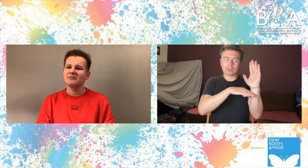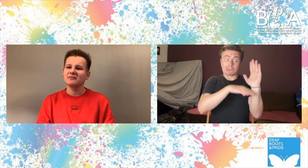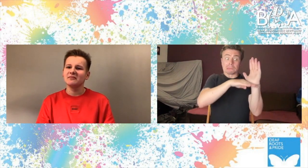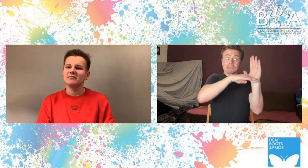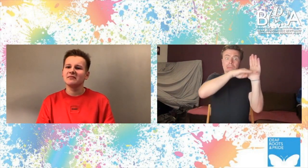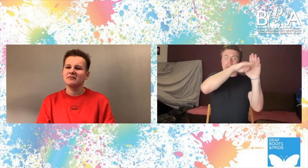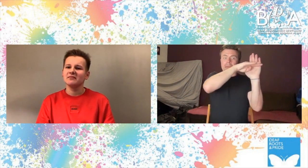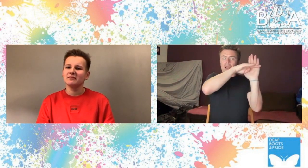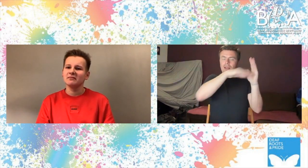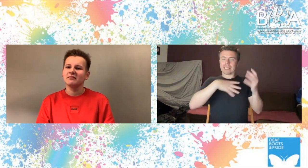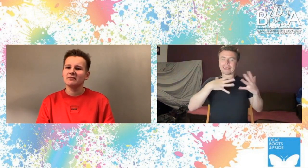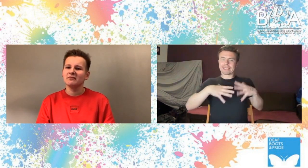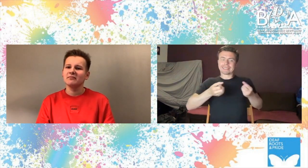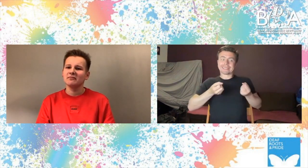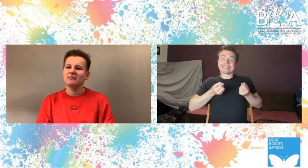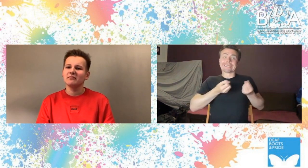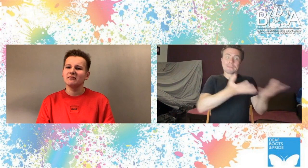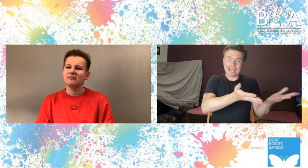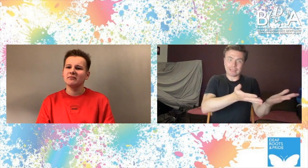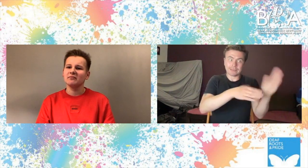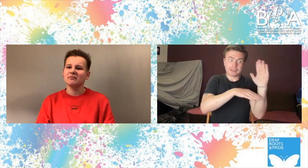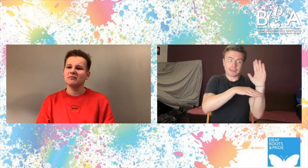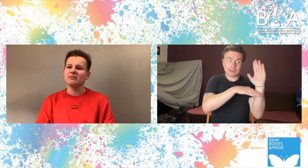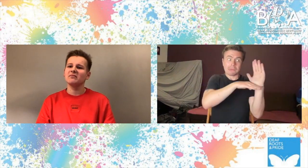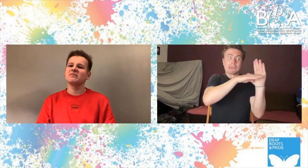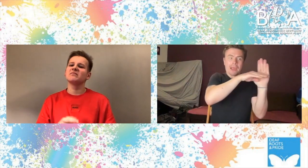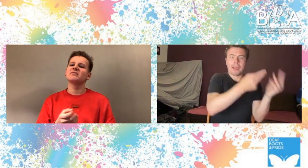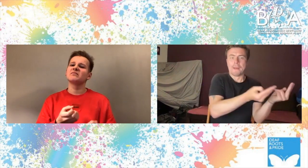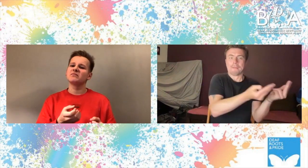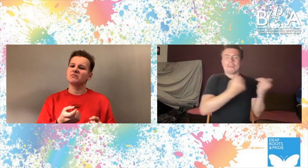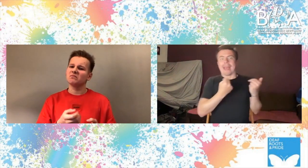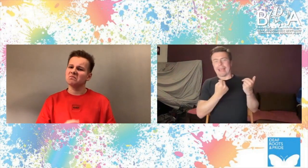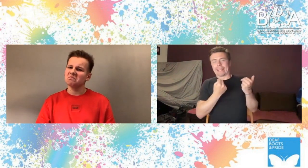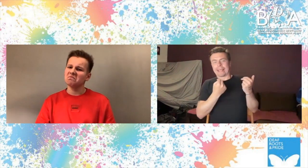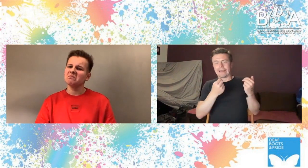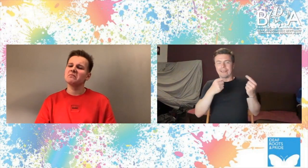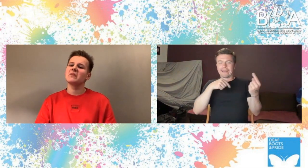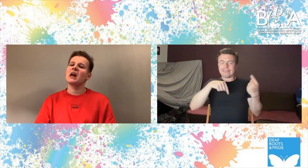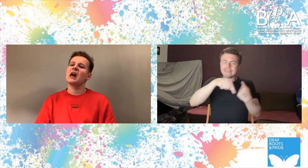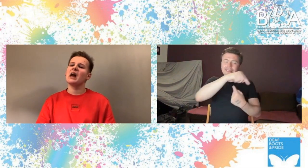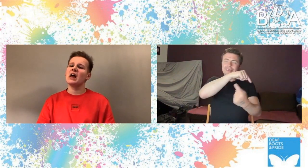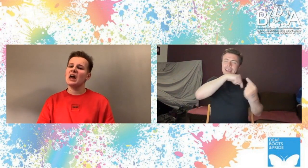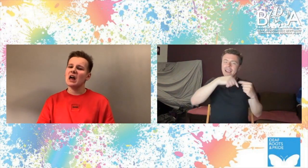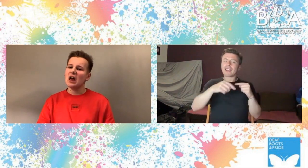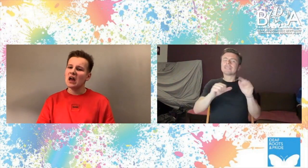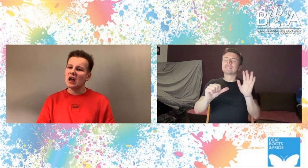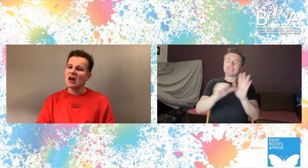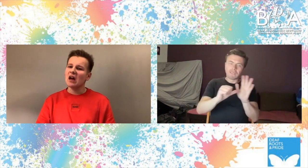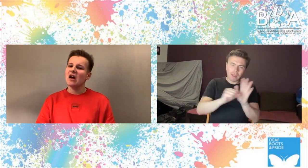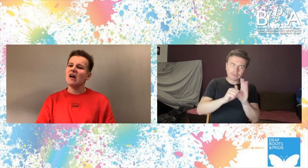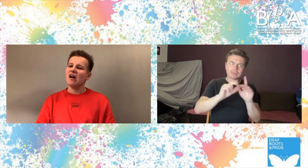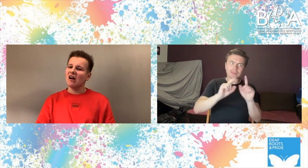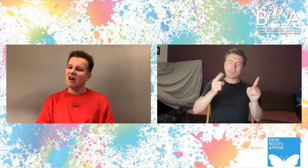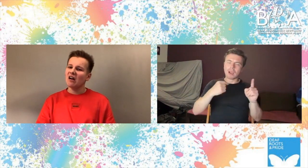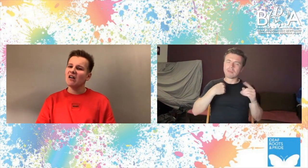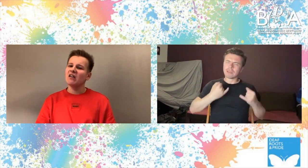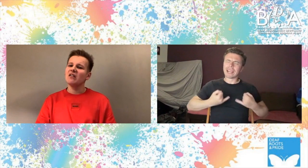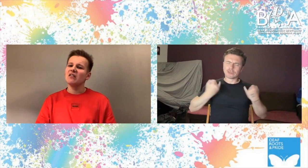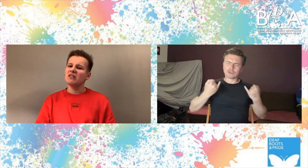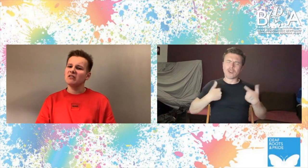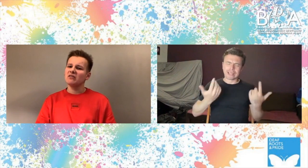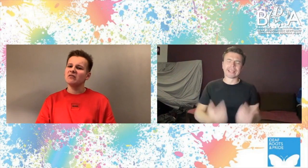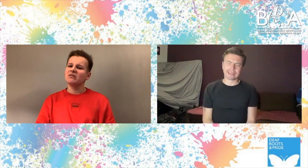able to progress. You need to spend in order to get the rewards it's a circular thing.